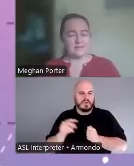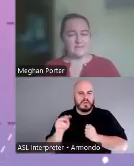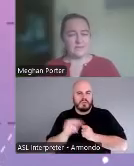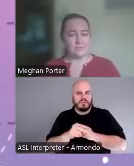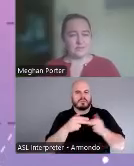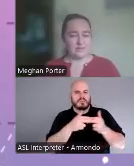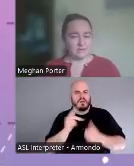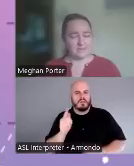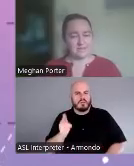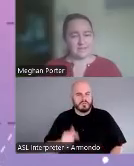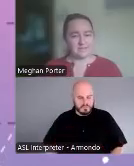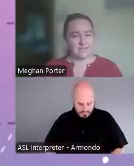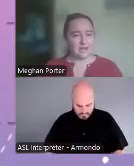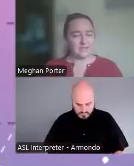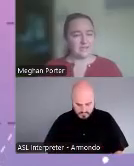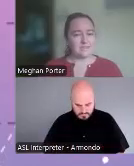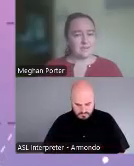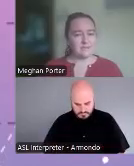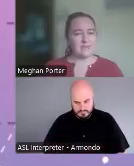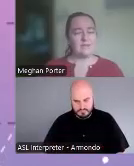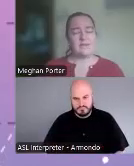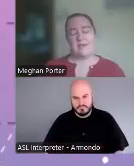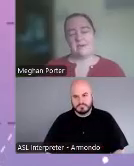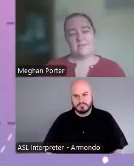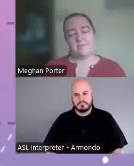if you want to really dig into the content of them.